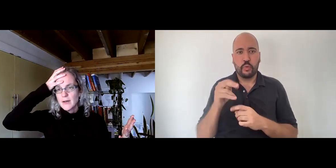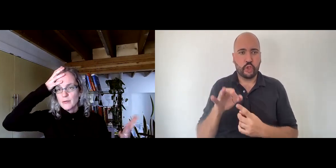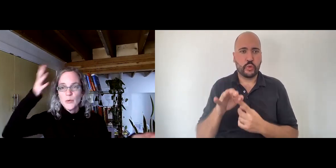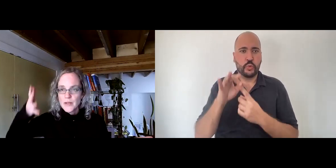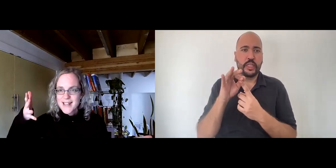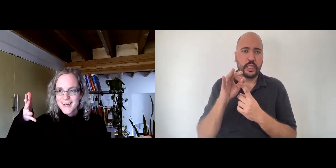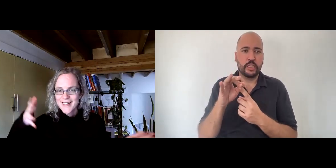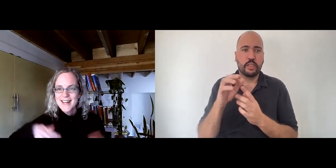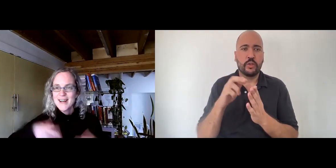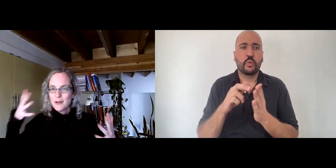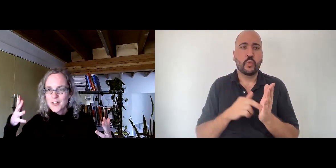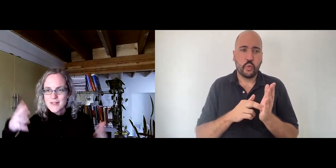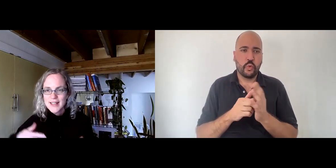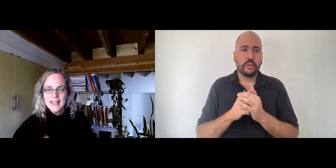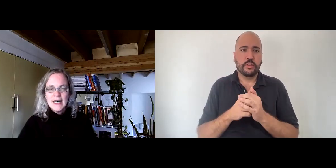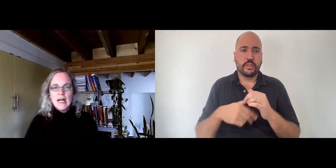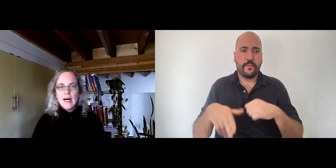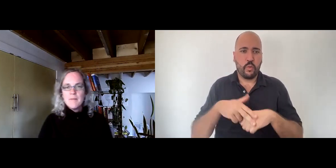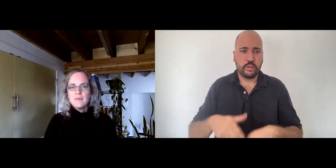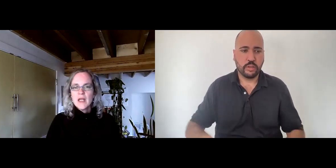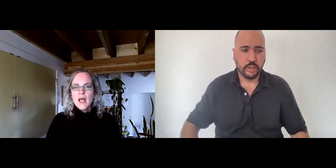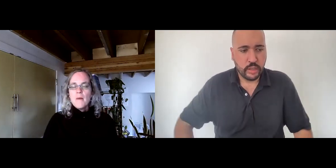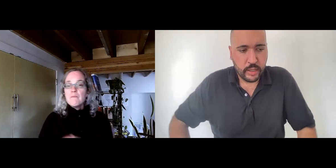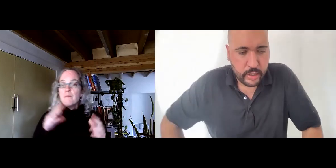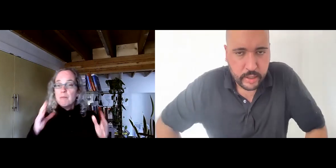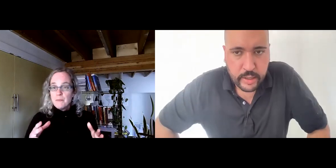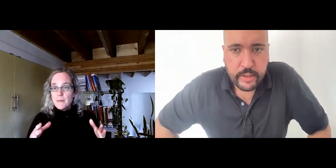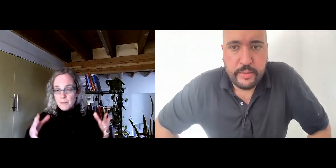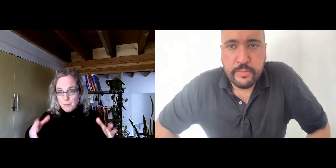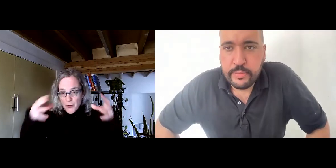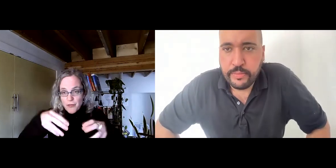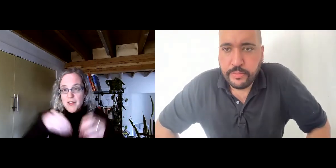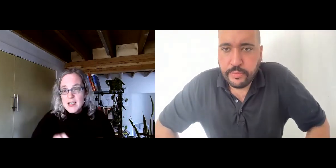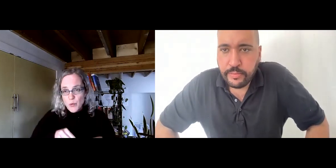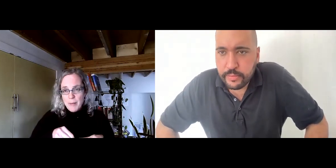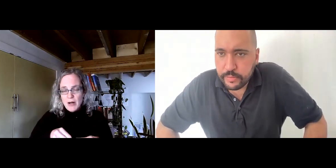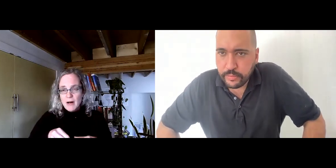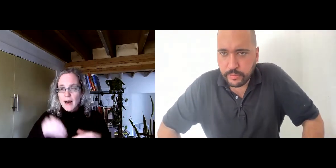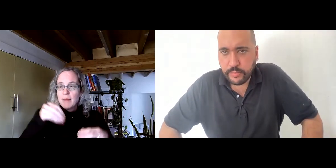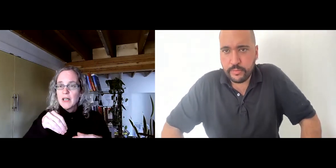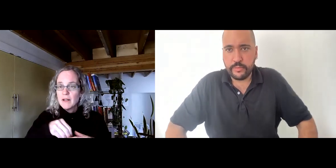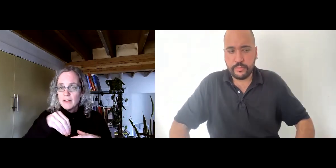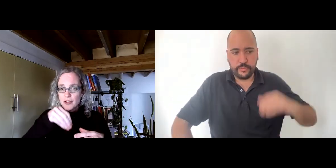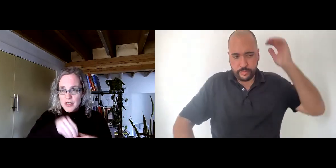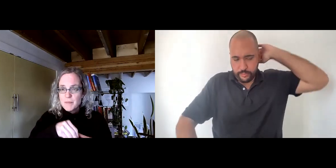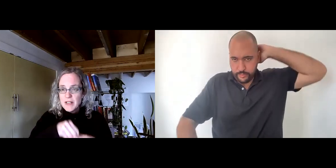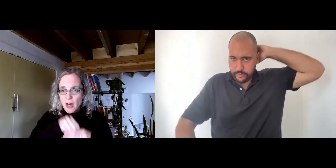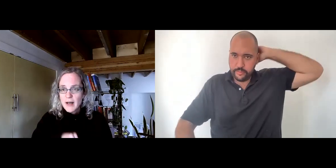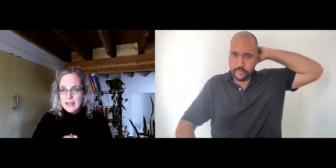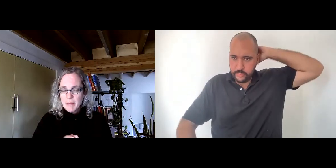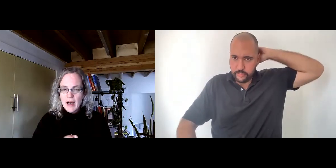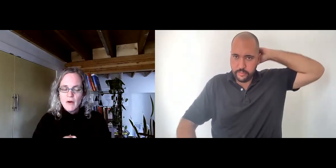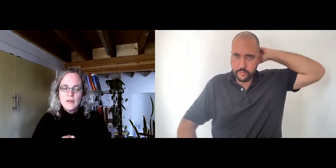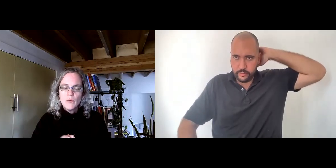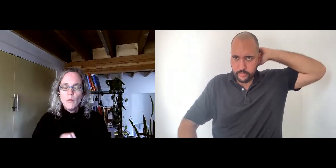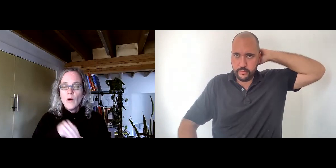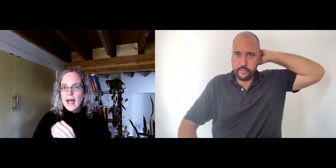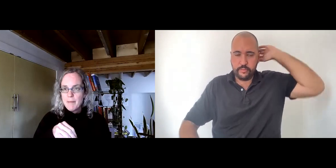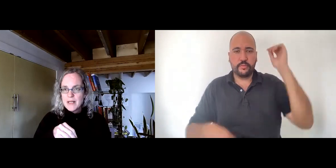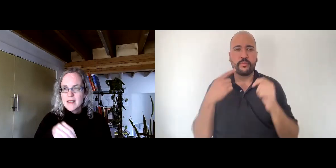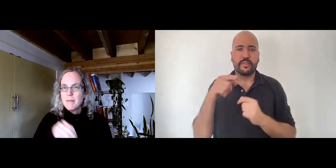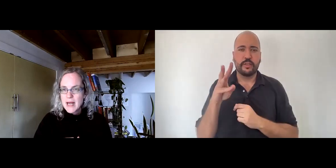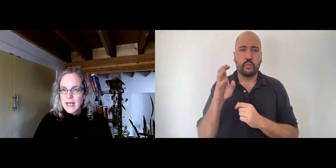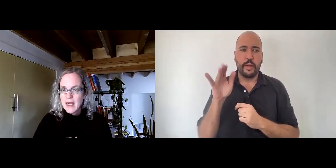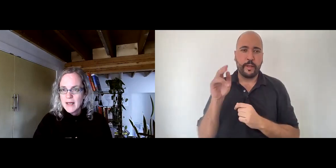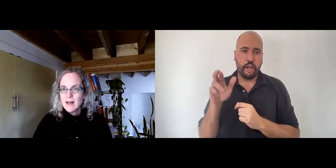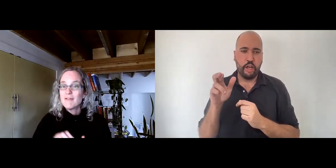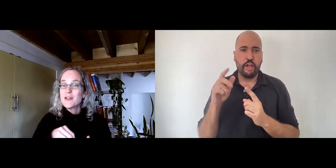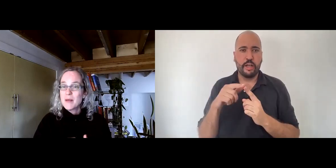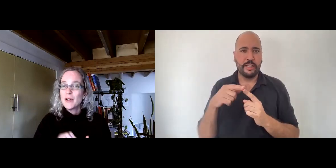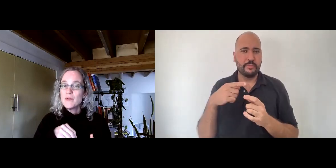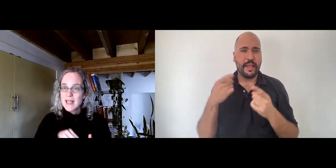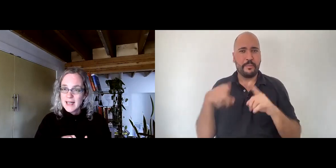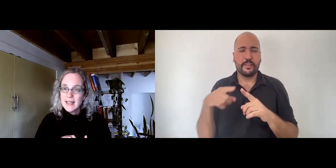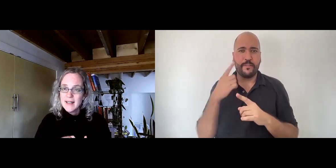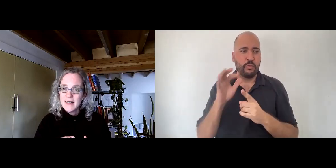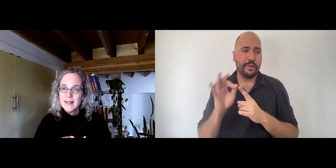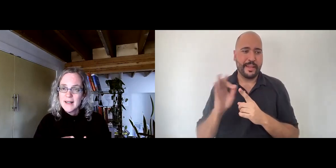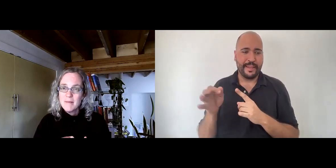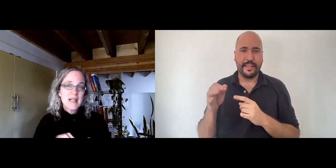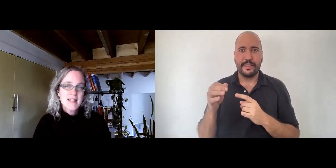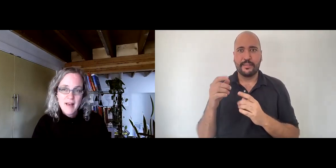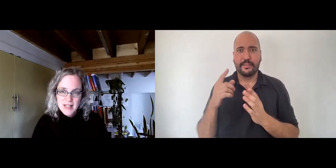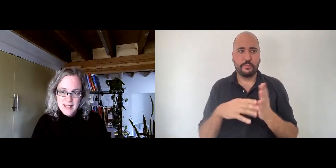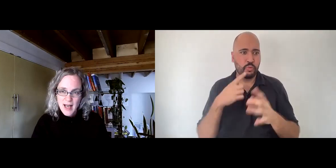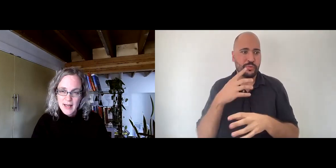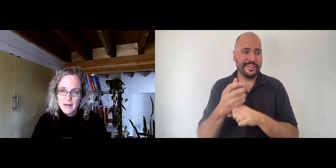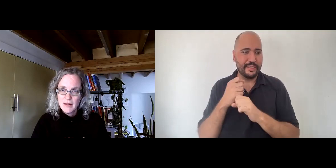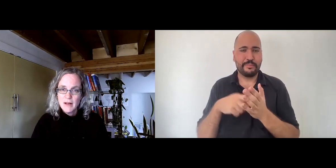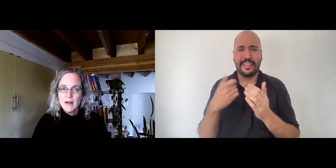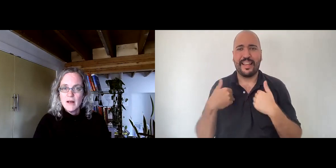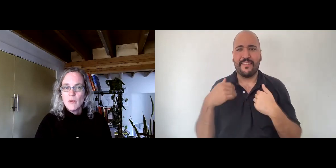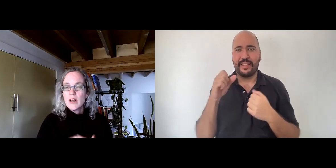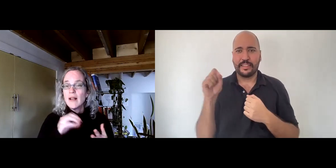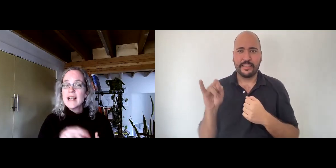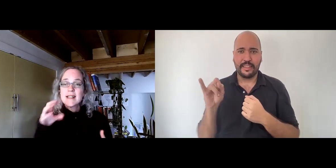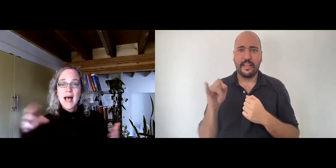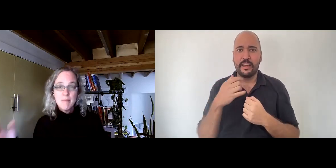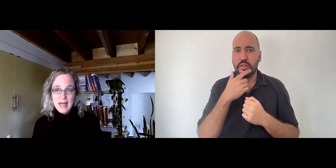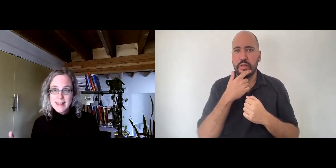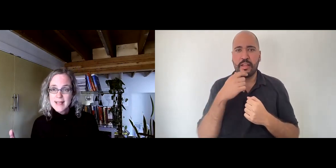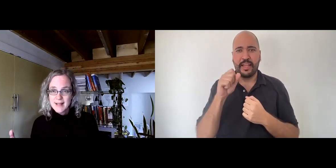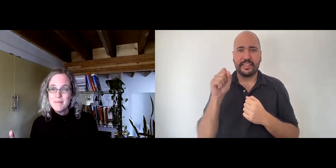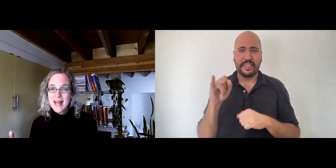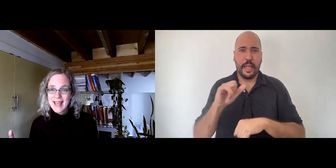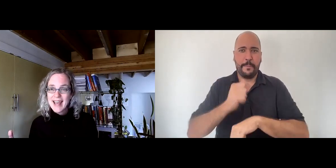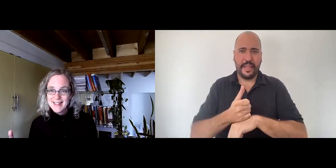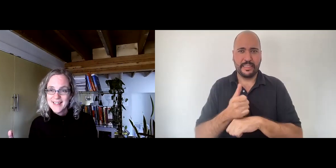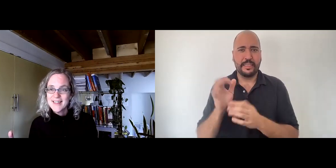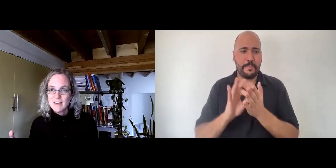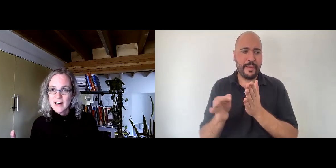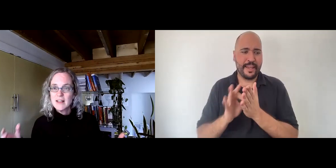Of course, right? So for this webinar, I'm gonna just be talking about what happens to Medicaid for someone who's getting it because they have SSI, what we call SSI based Medicaid.